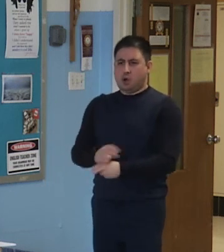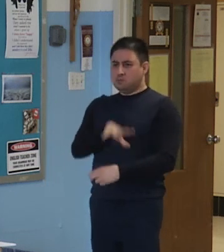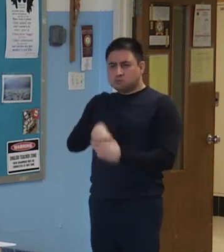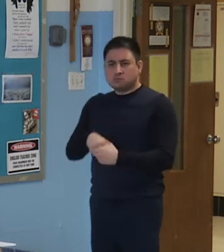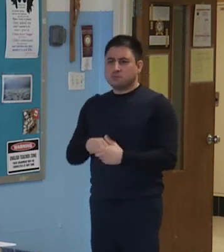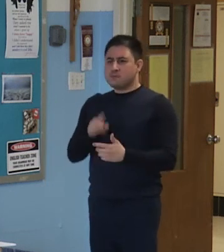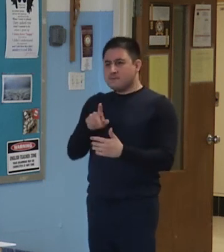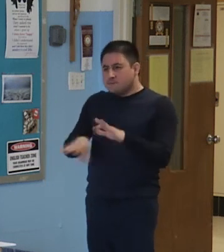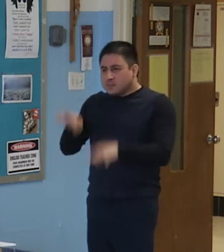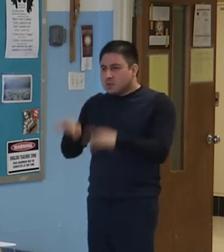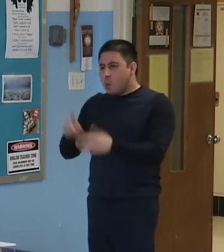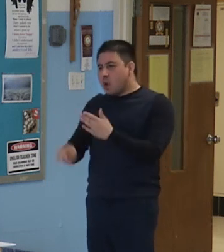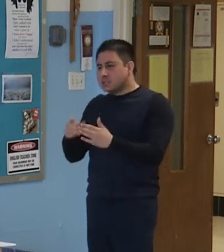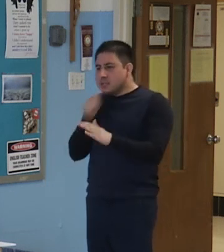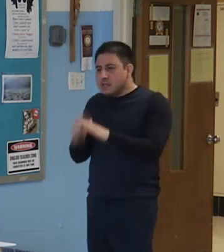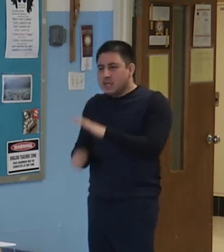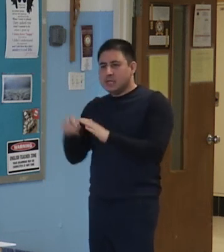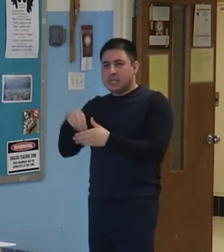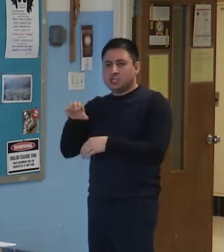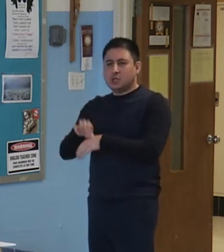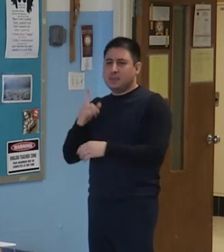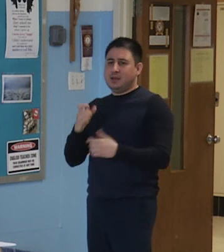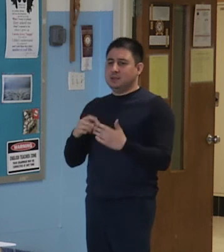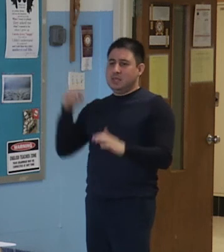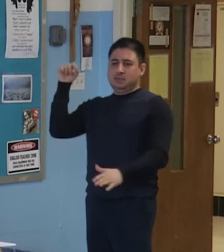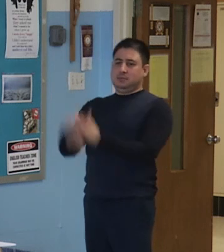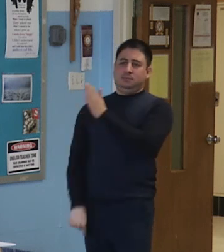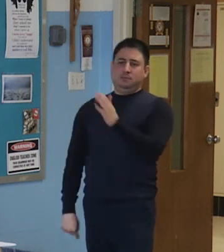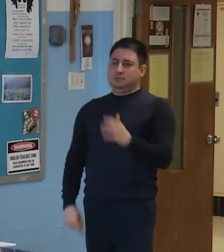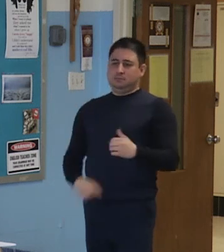the treasures that are hidden with in, because it's a bottomless